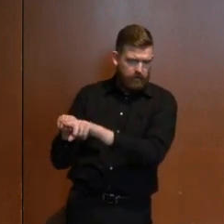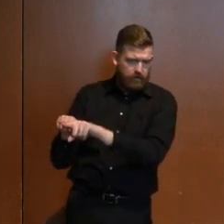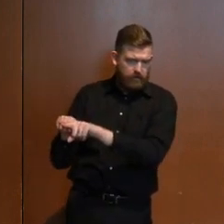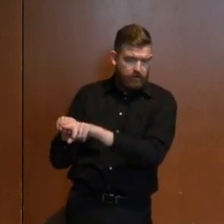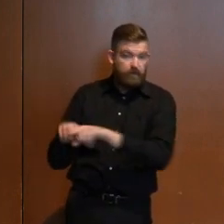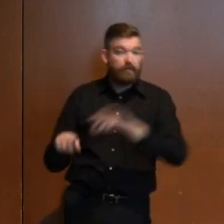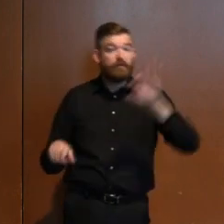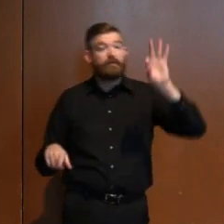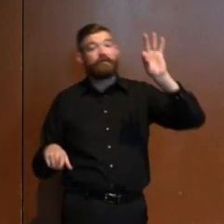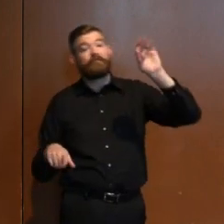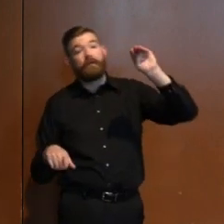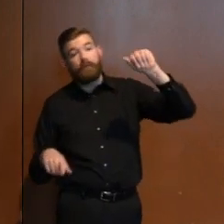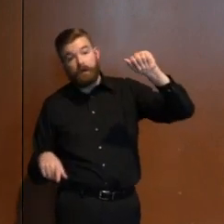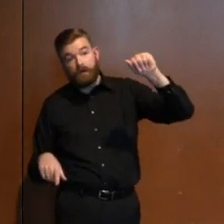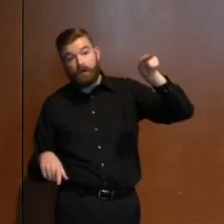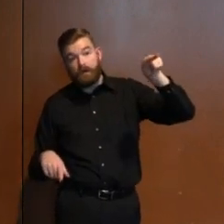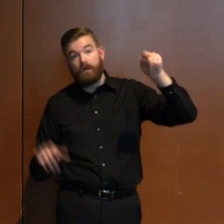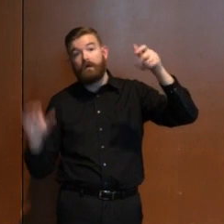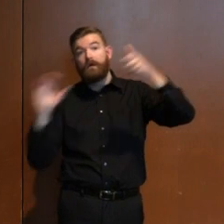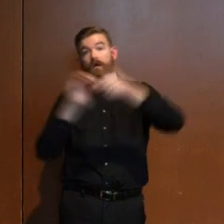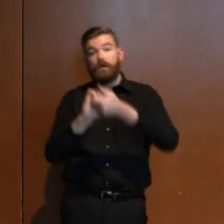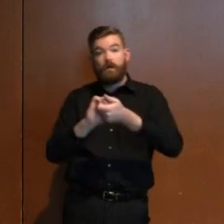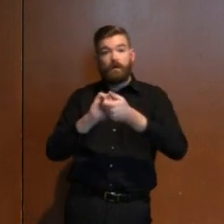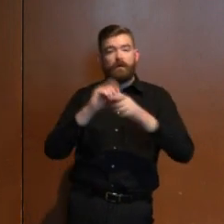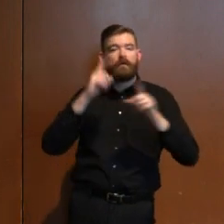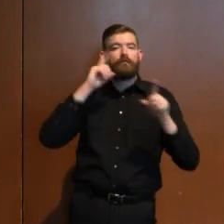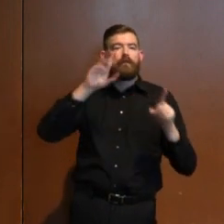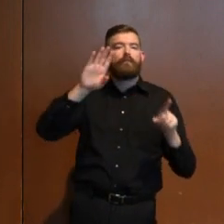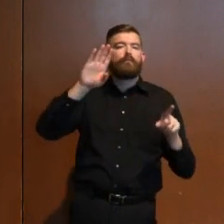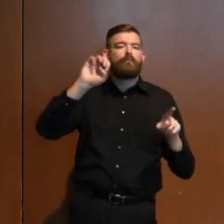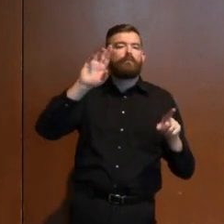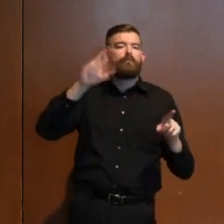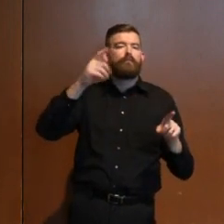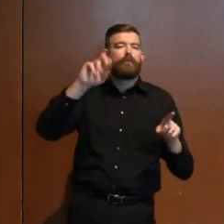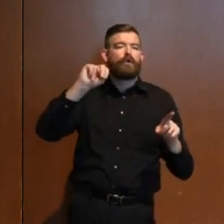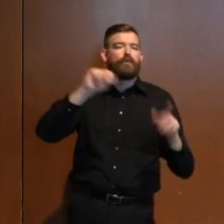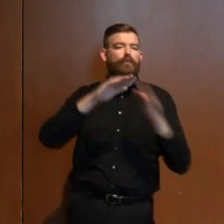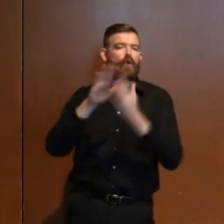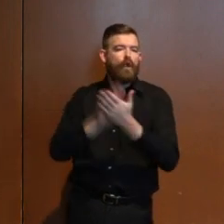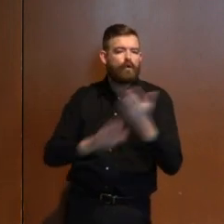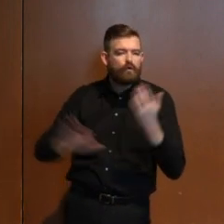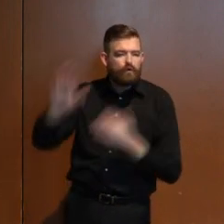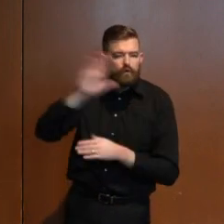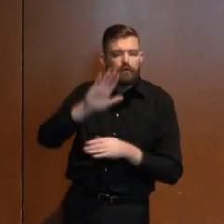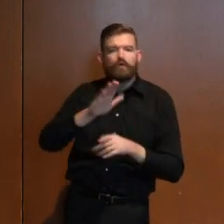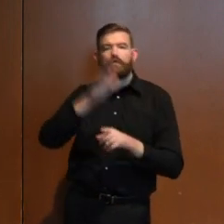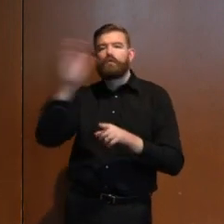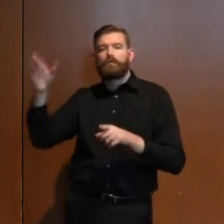IN TERMS OF THE EFFICACY OF THE TEST BUT FEMA IS OUR PARTNER IN